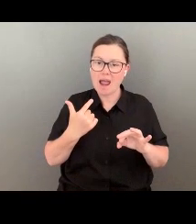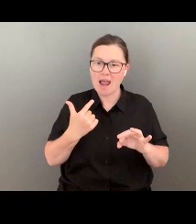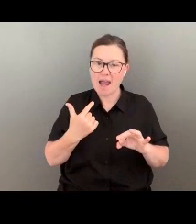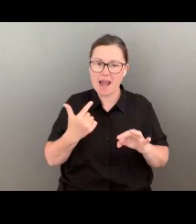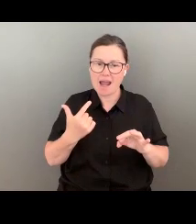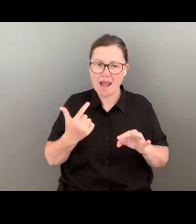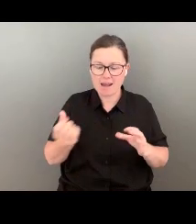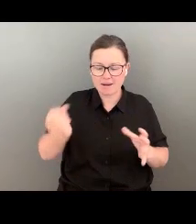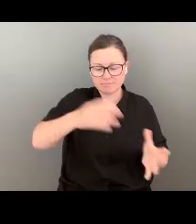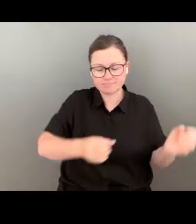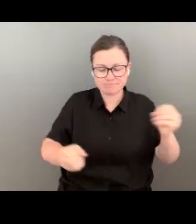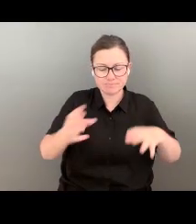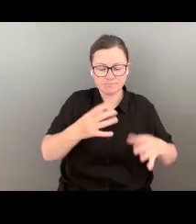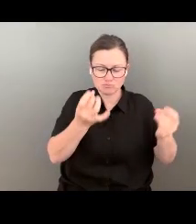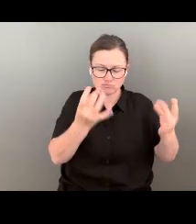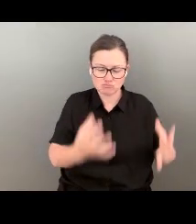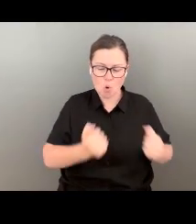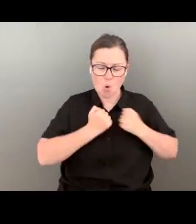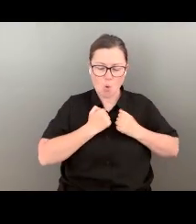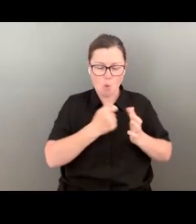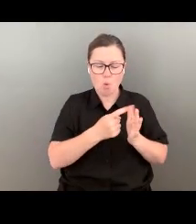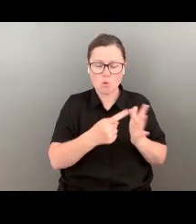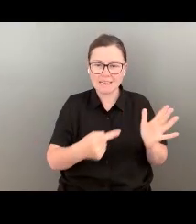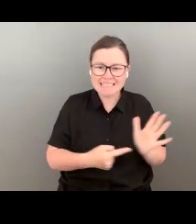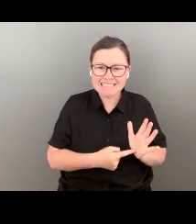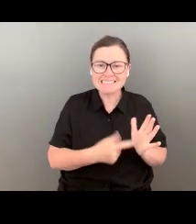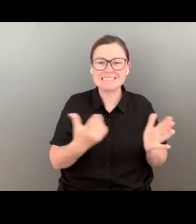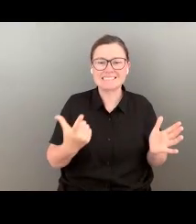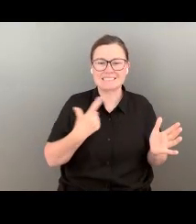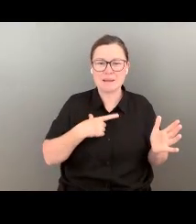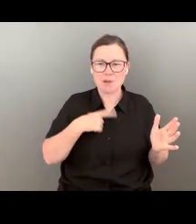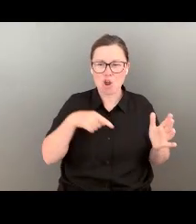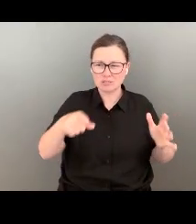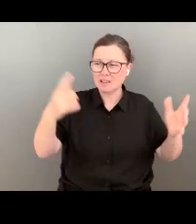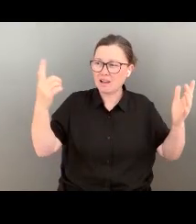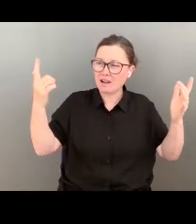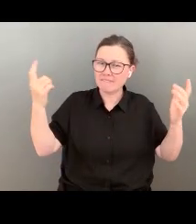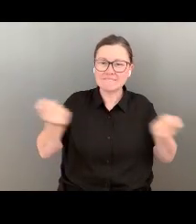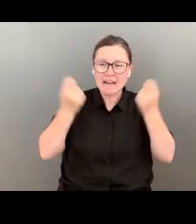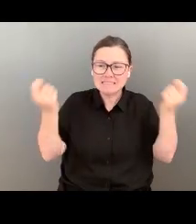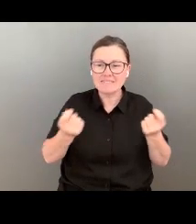you're in harsh conditions where sunlight melts components and, and the daylights out and sun all day.